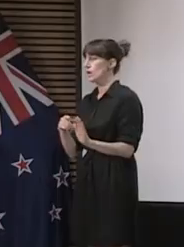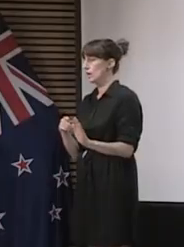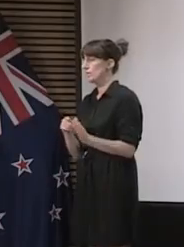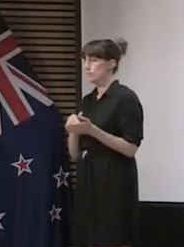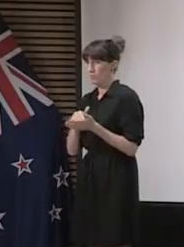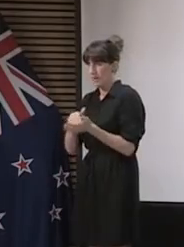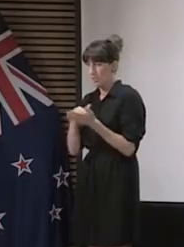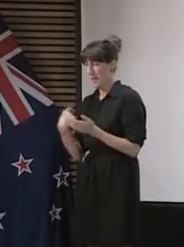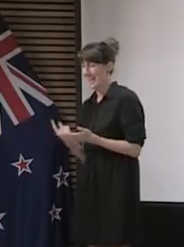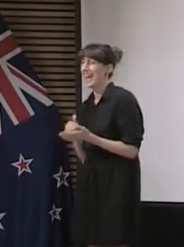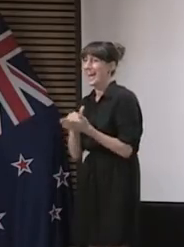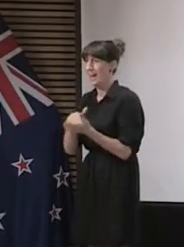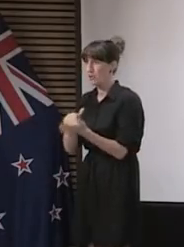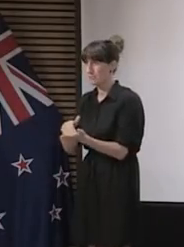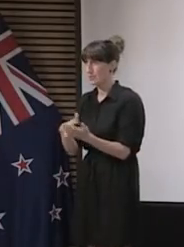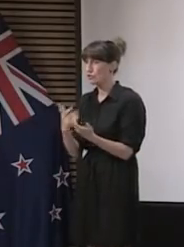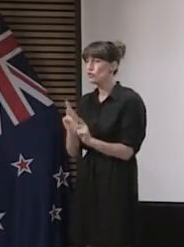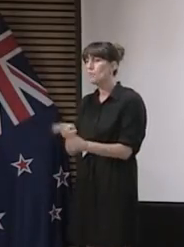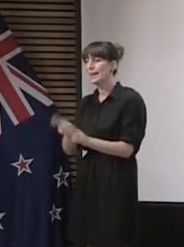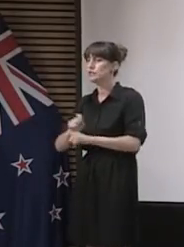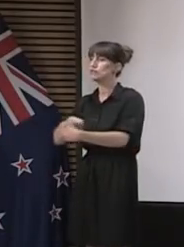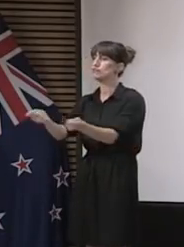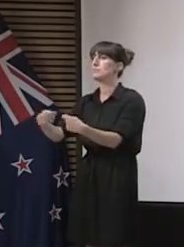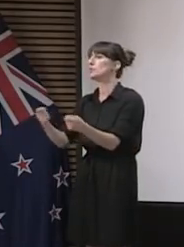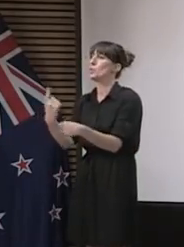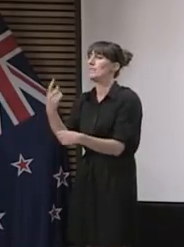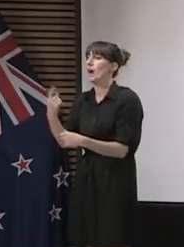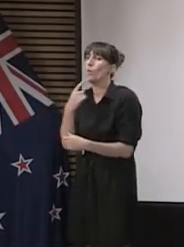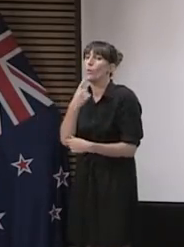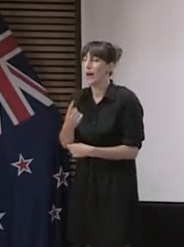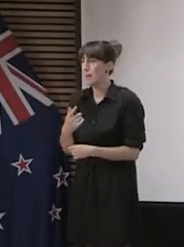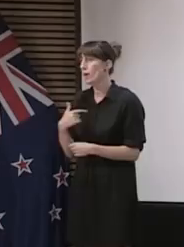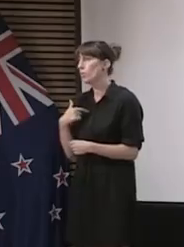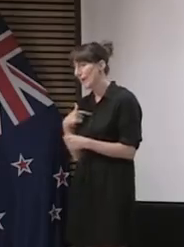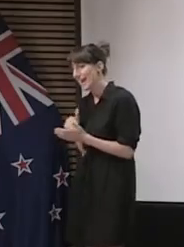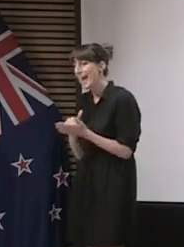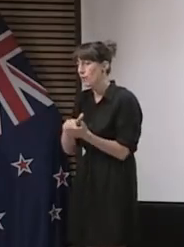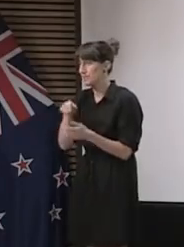out to whoever has put an order in and we wanted to make sure that the distribution was managed